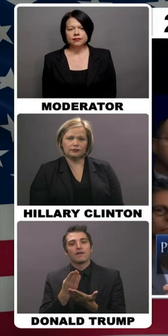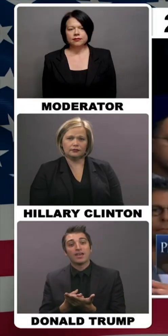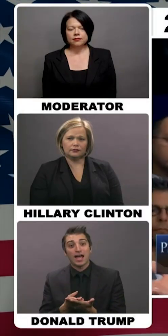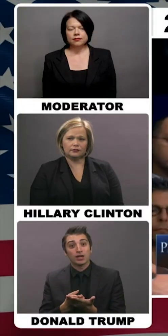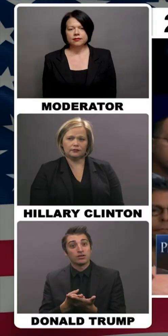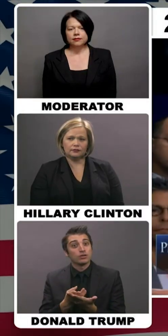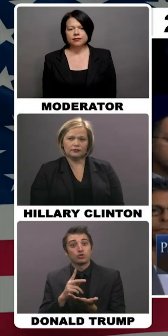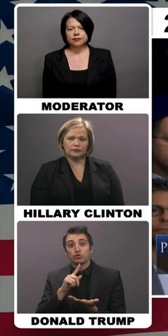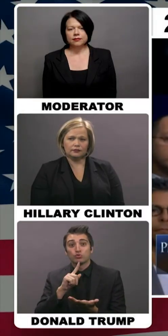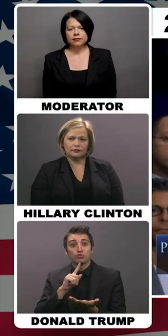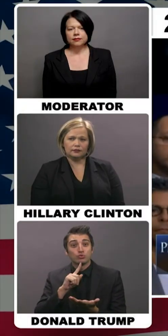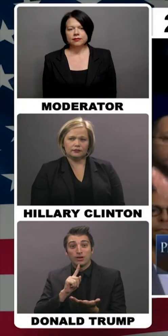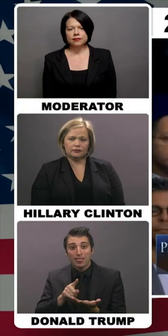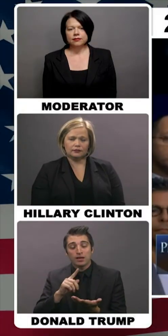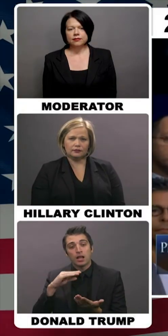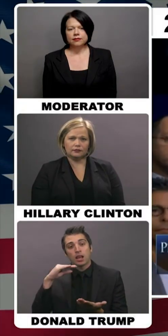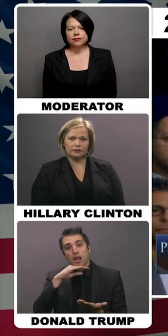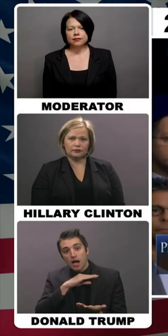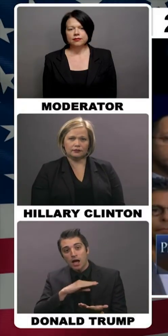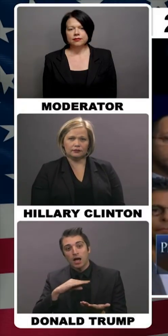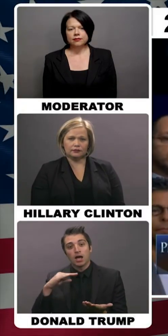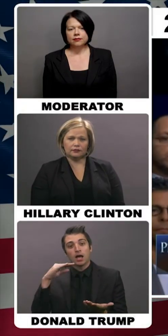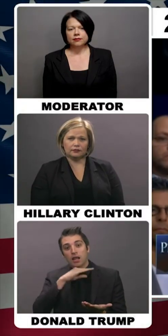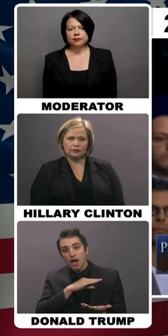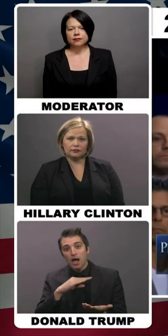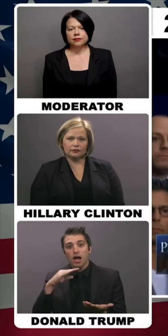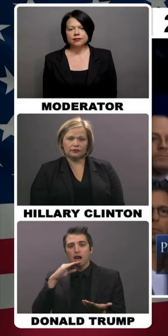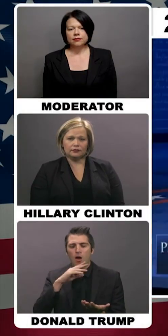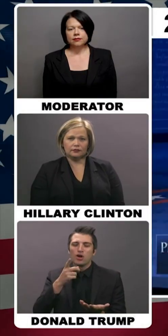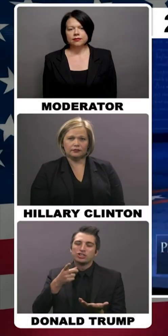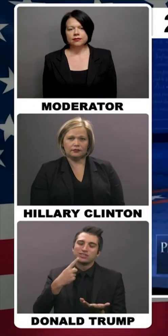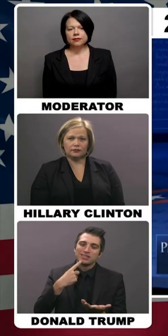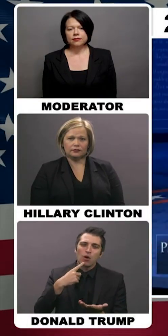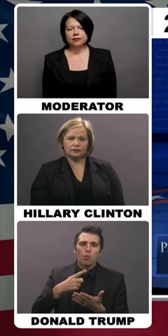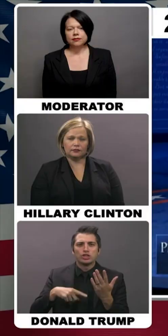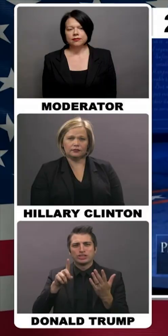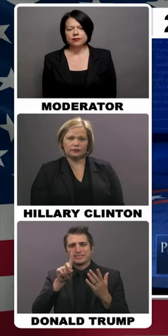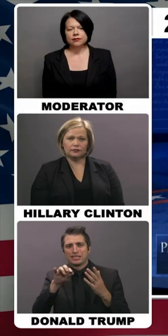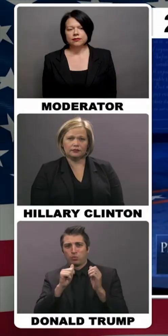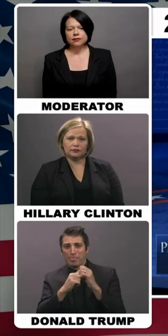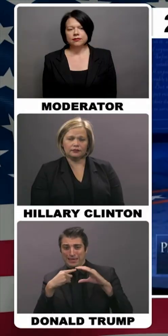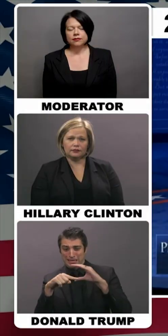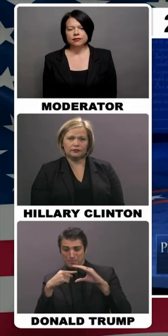because she said she, you know, what she did with emails was fine. You think it was fine to delete 33,000 emails?